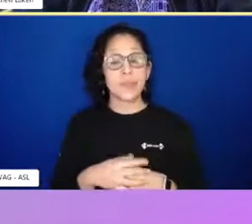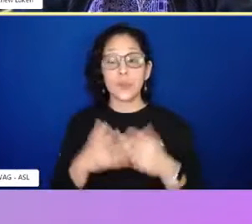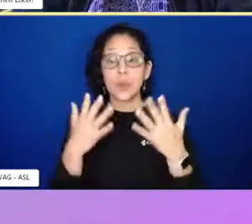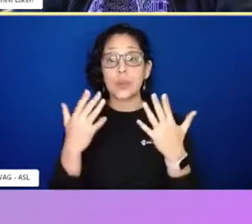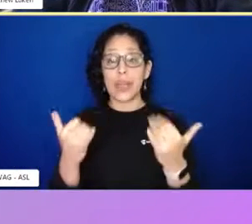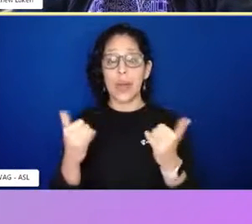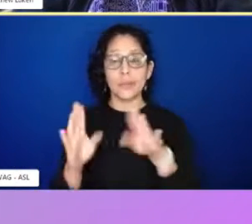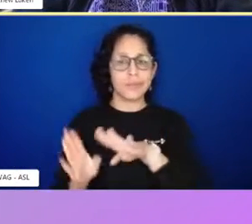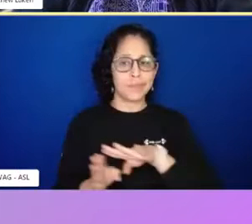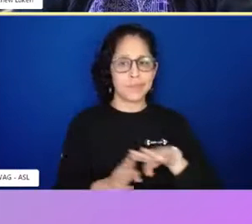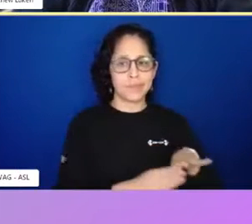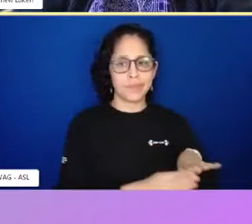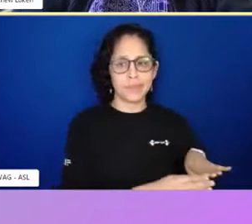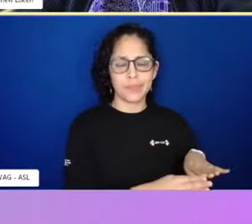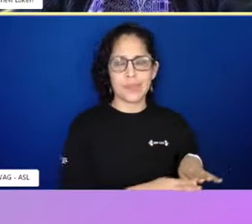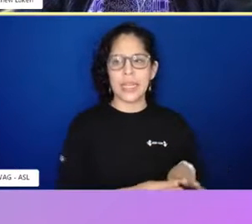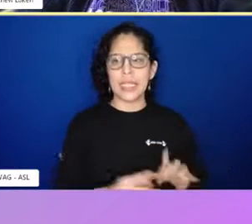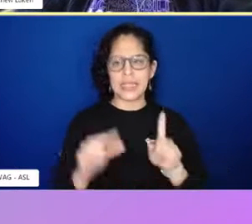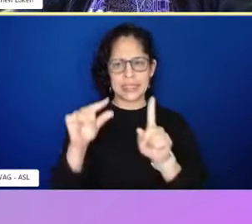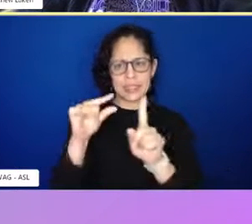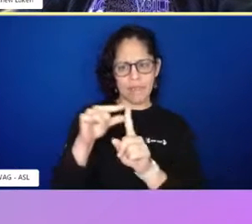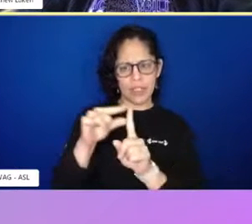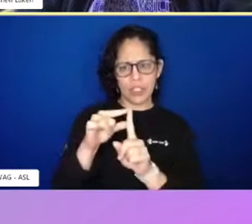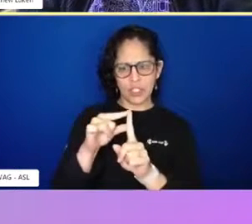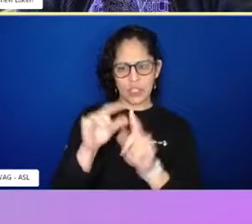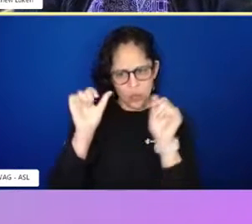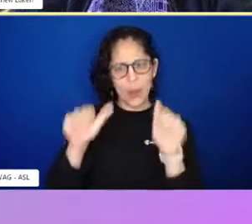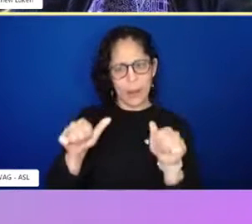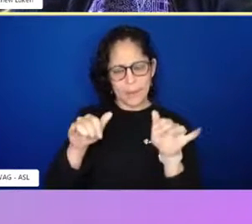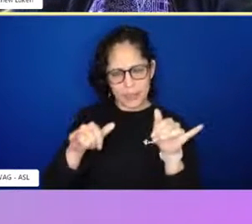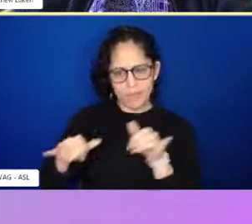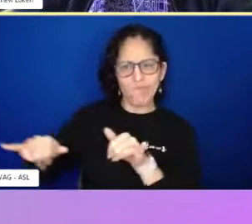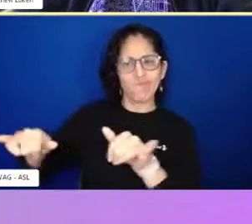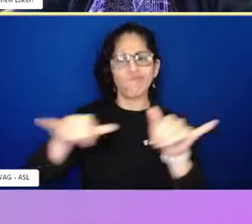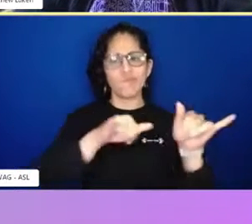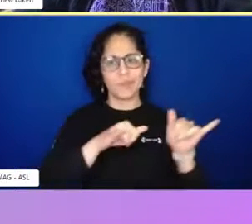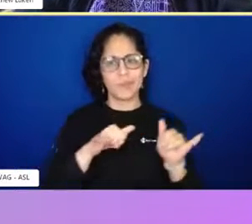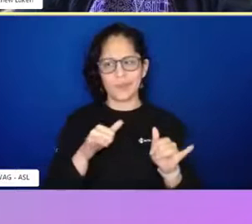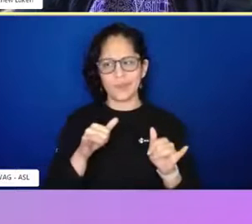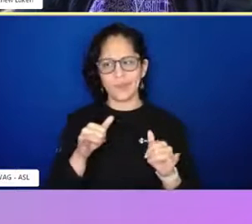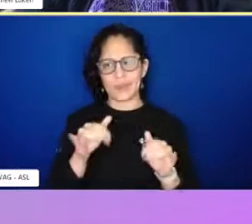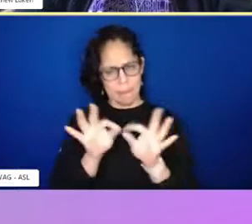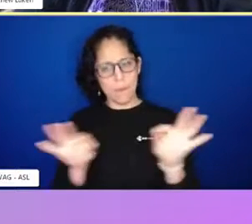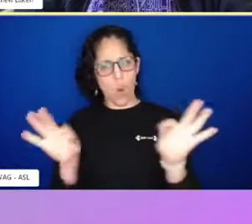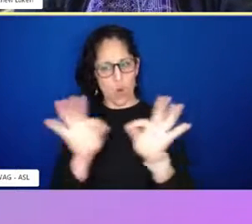world. Let's move on to some terms. Let's align on common definitions because we are